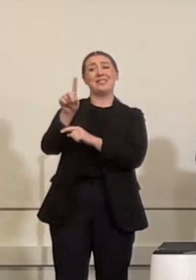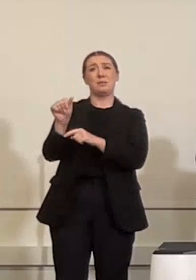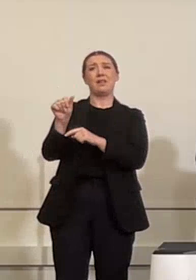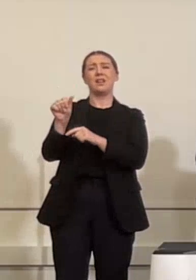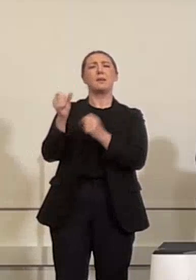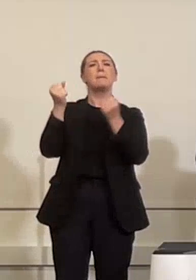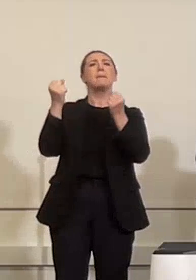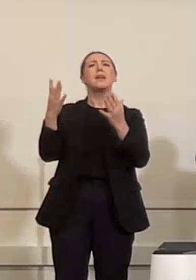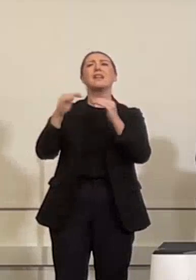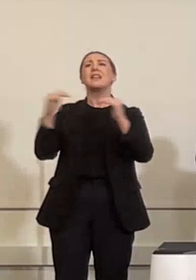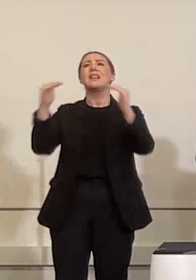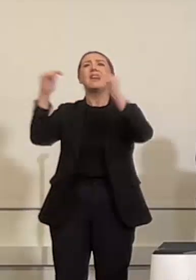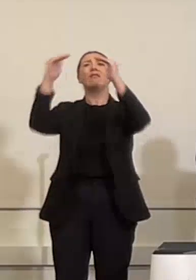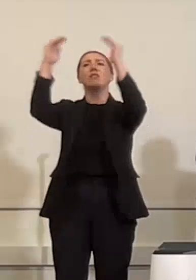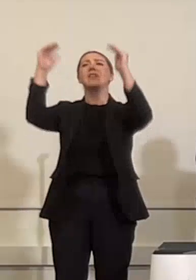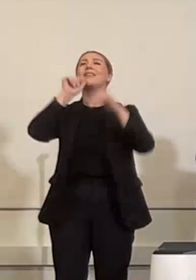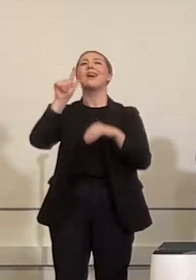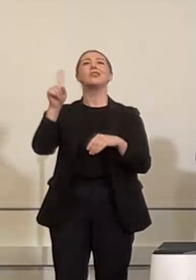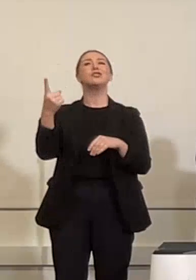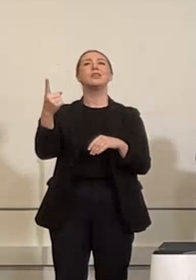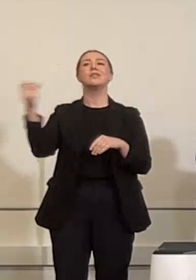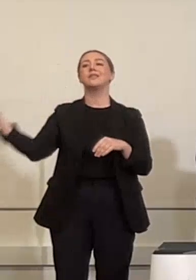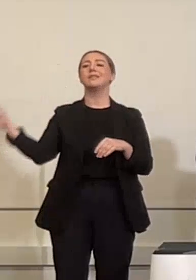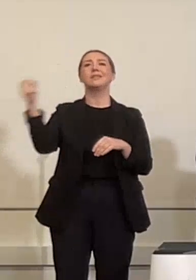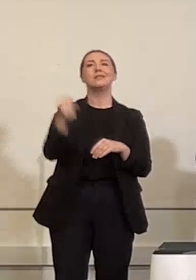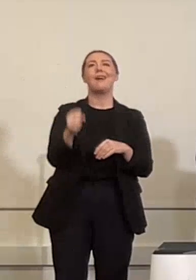They can't just be individual contributors.